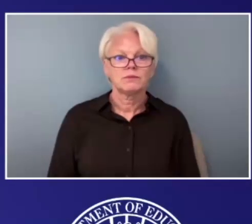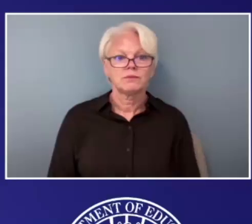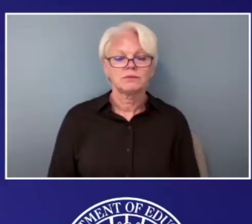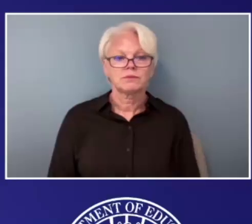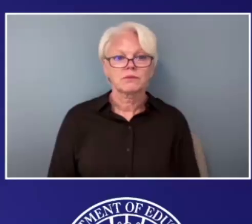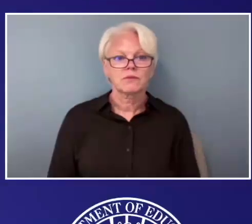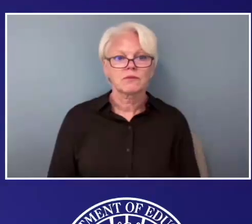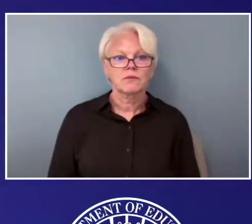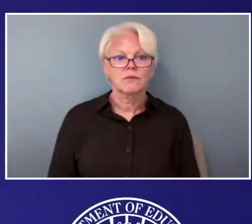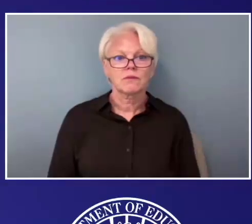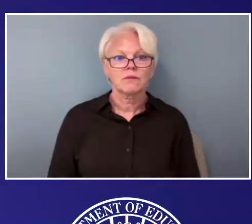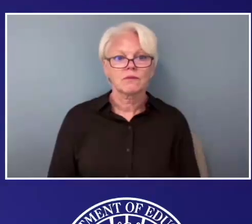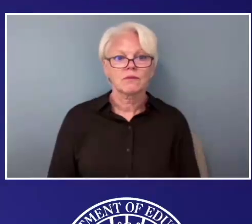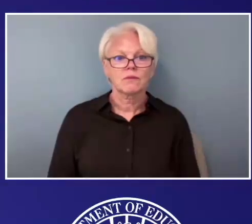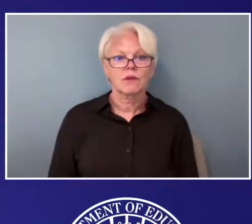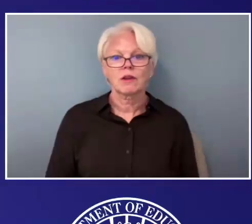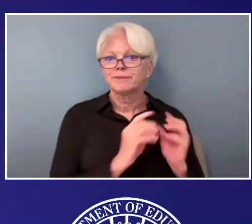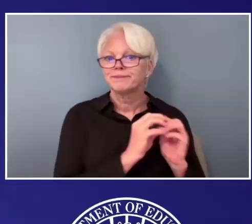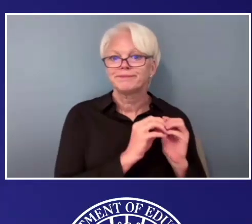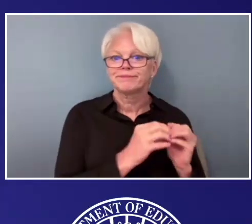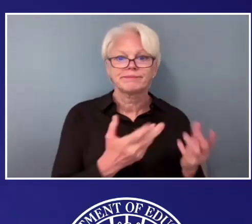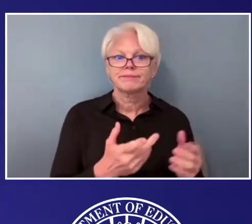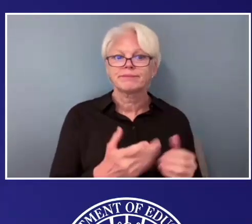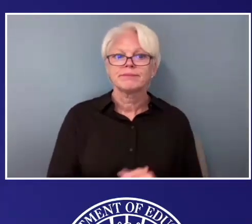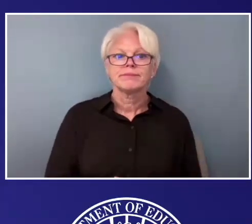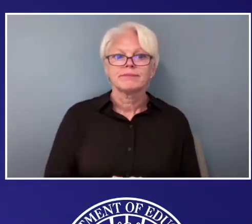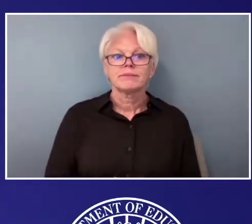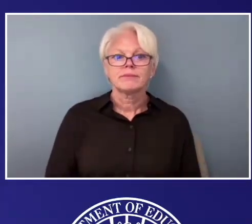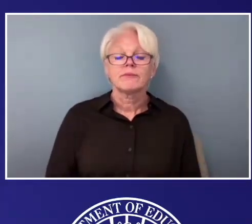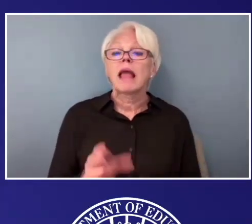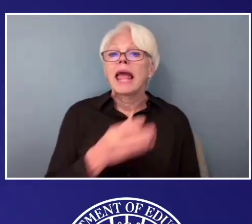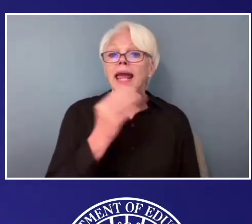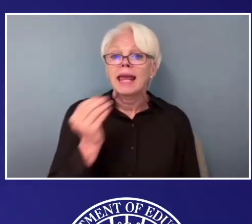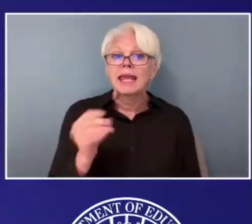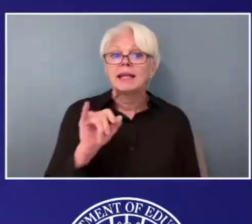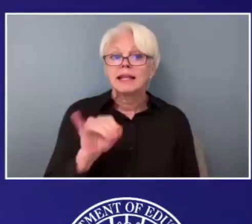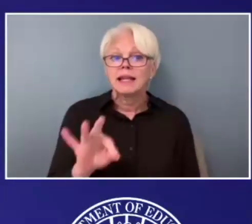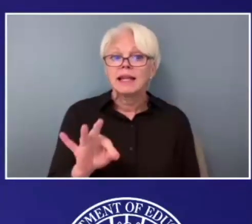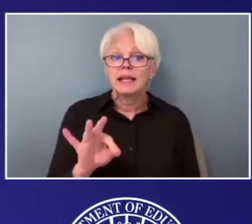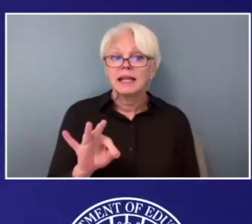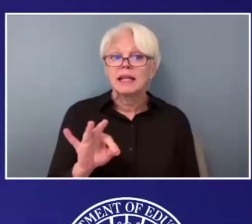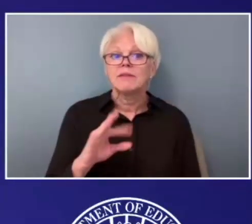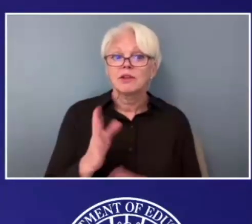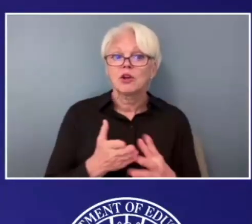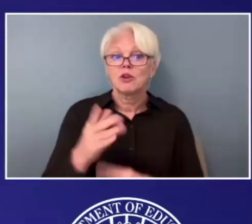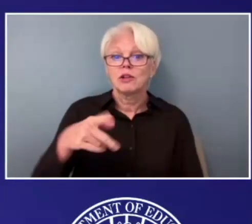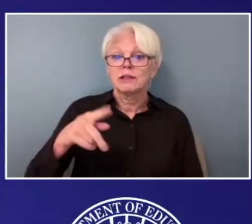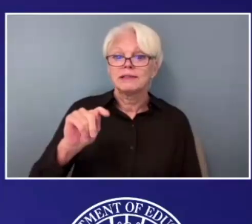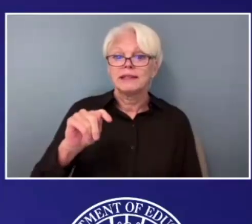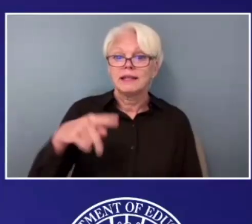And if they're going through a TPD disability discharge,